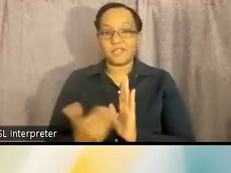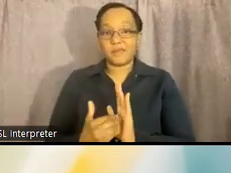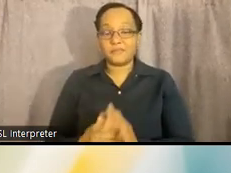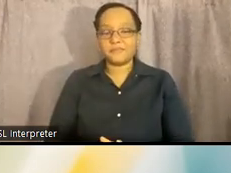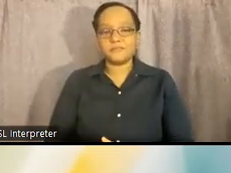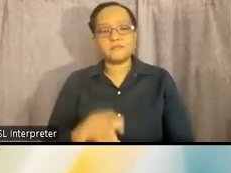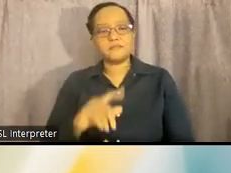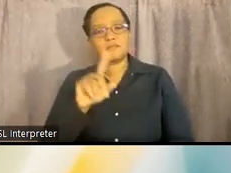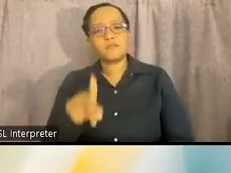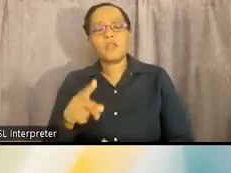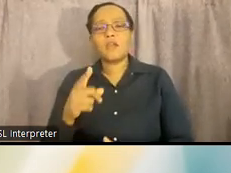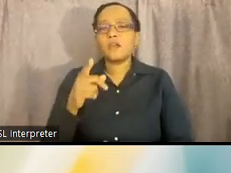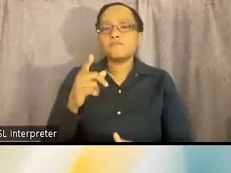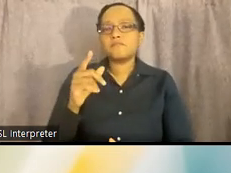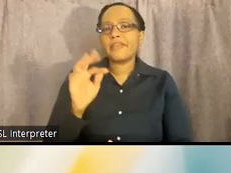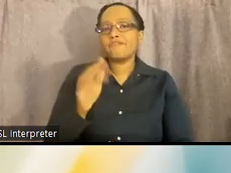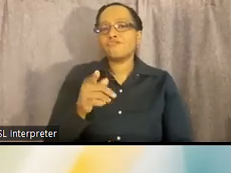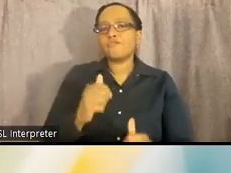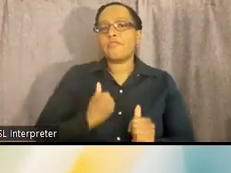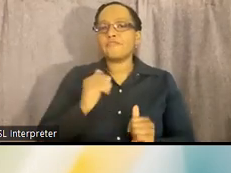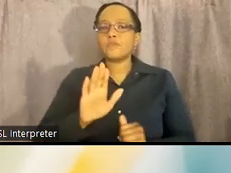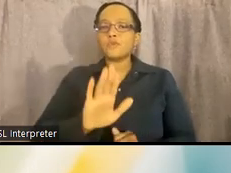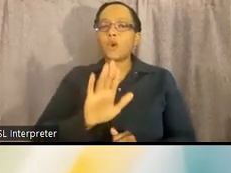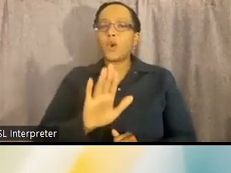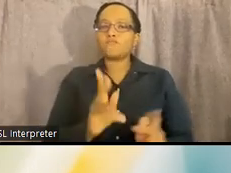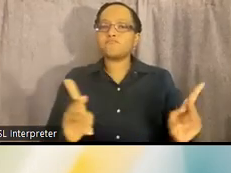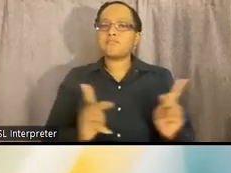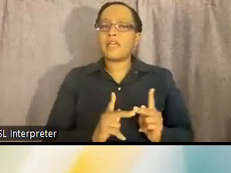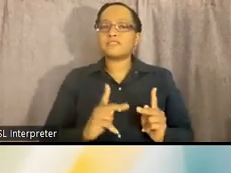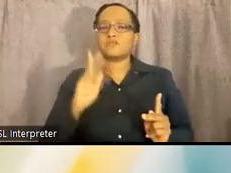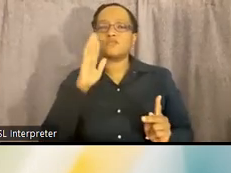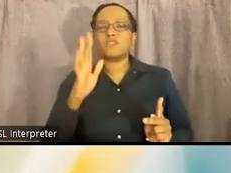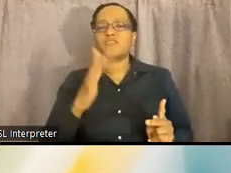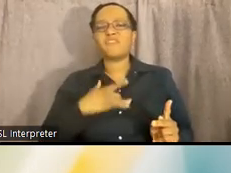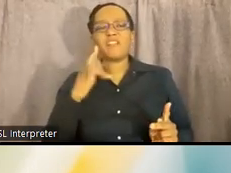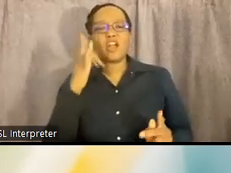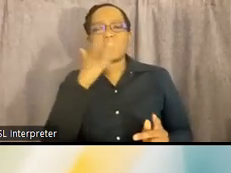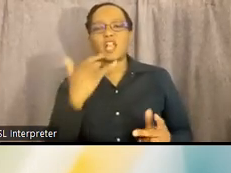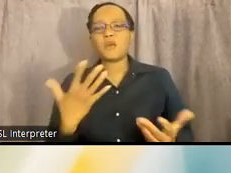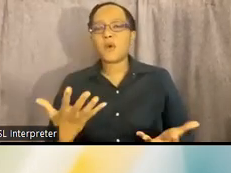What would it be like to be in your own place? [Video Playing].